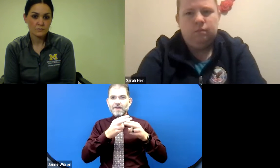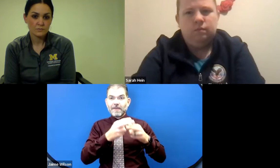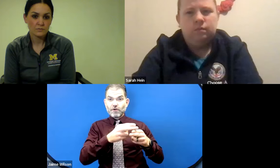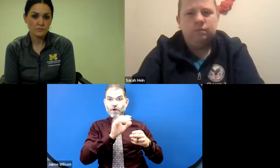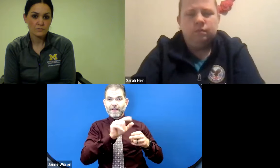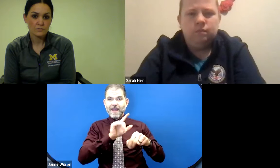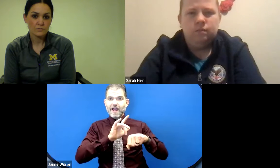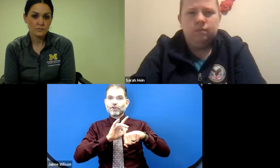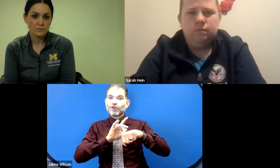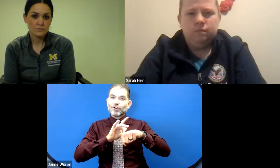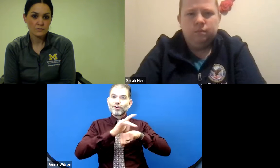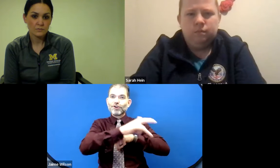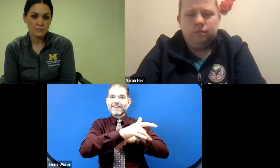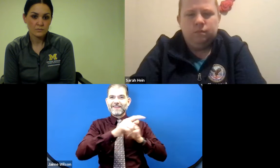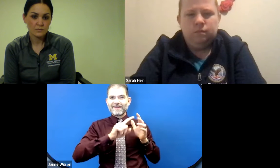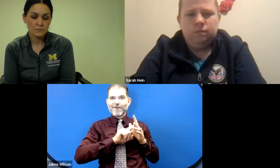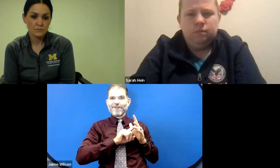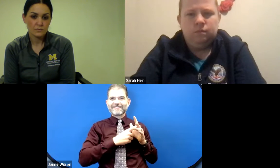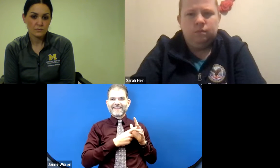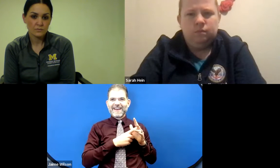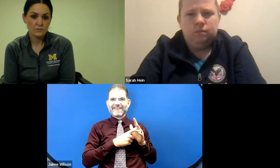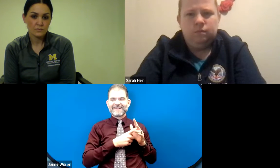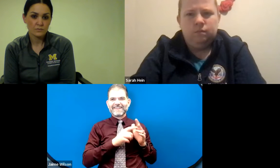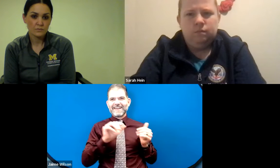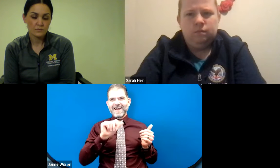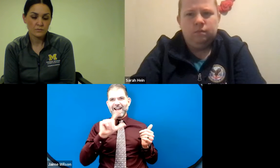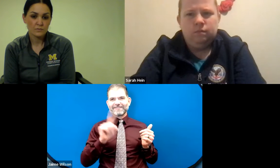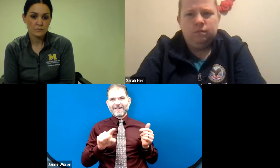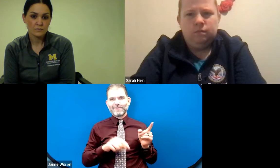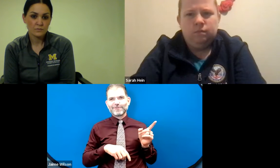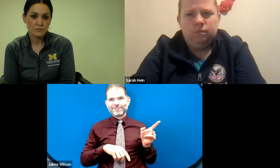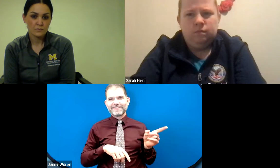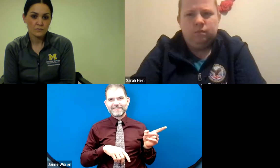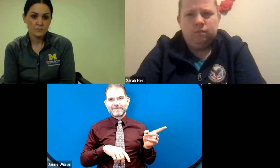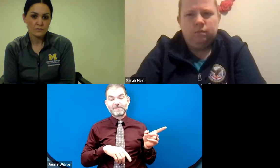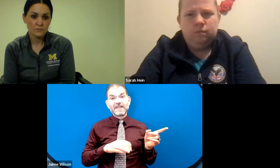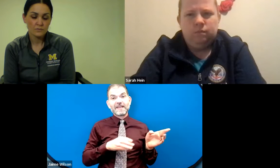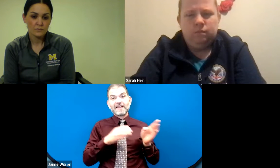ASL Interpreter: a person with early onset Alzheimer's, which is ASL Interpreter: before the age of 65,